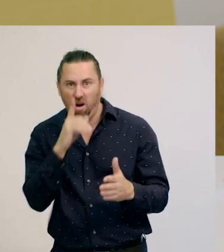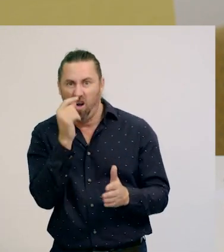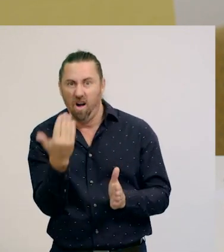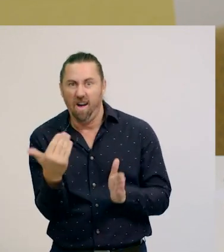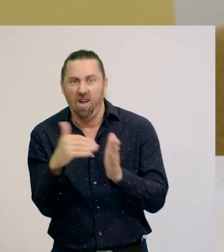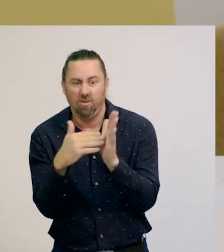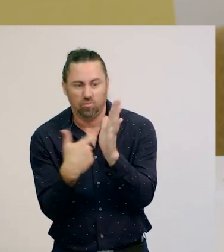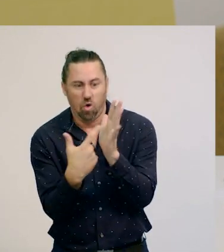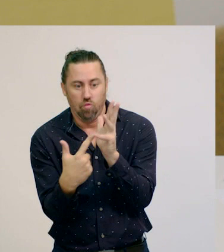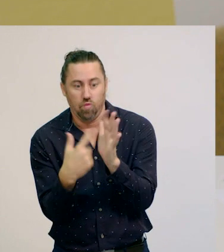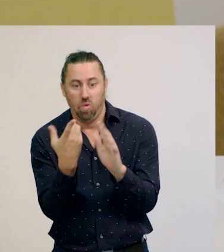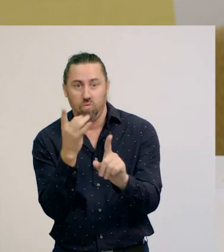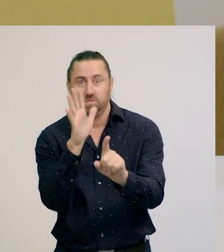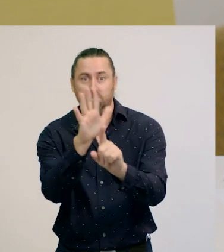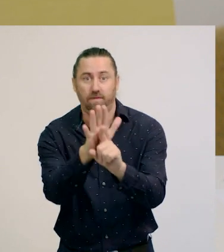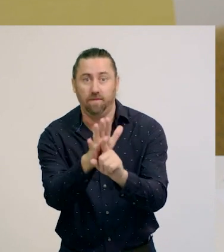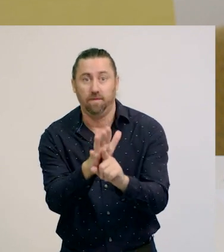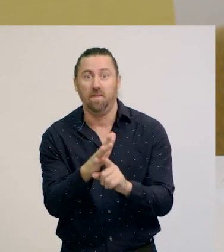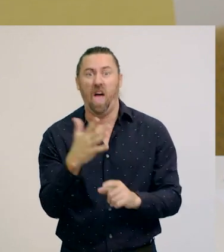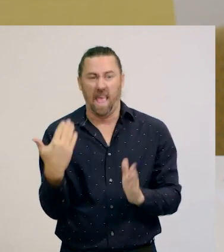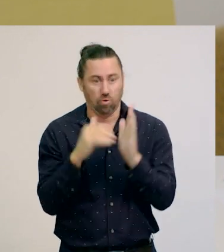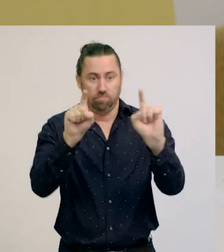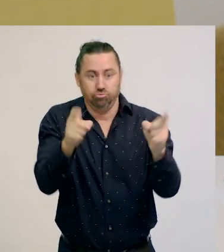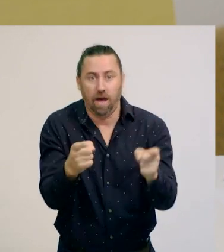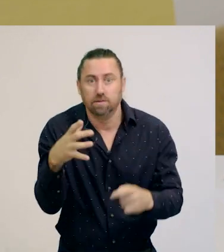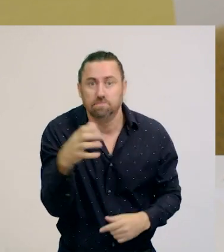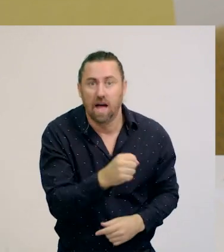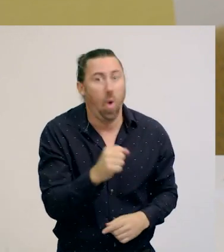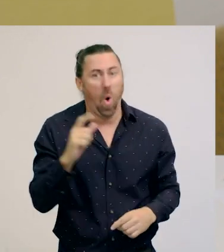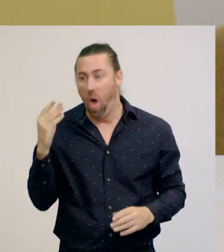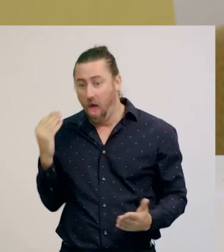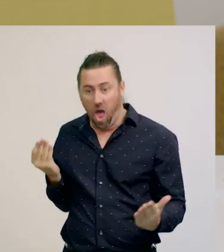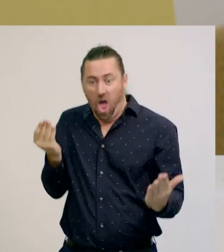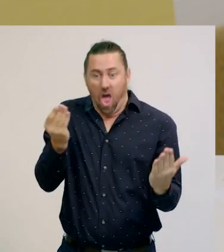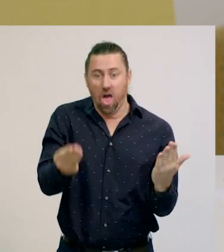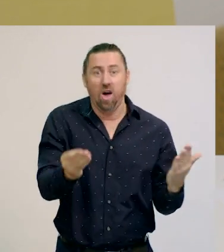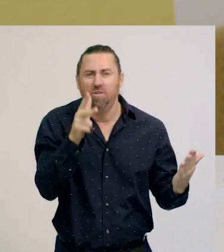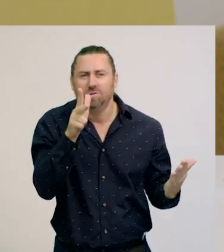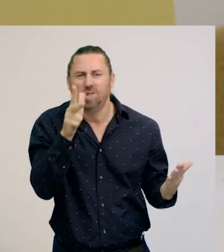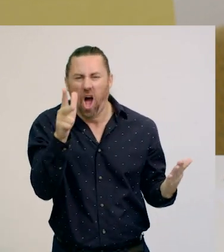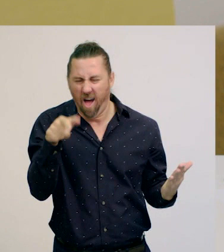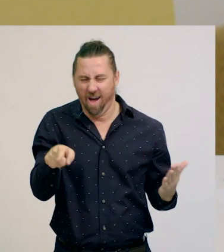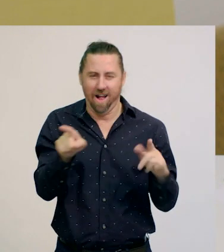like the use of brackets, or adding the Joker back into the deck as a wildcard?